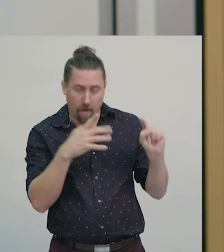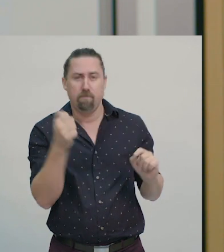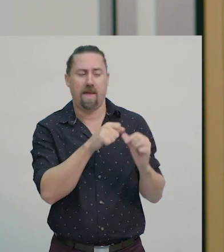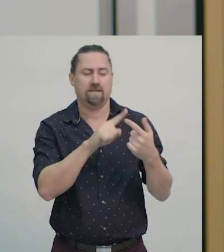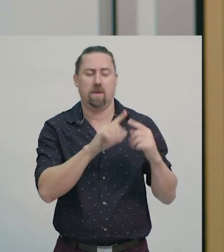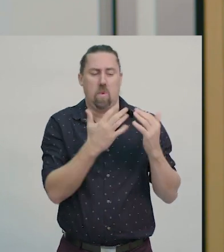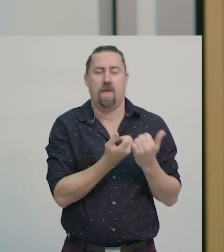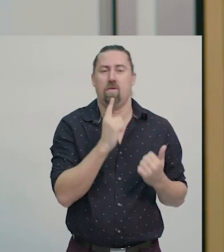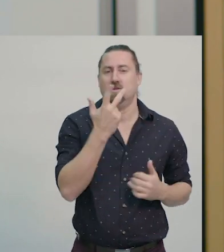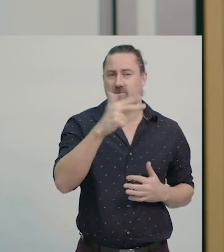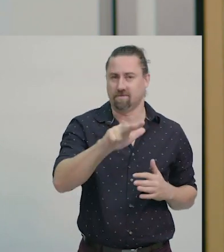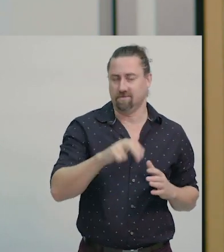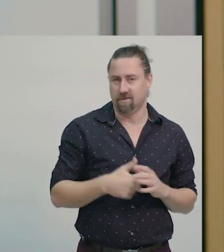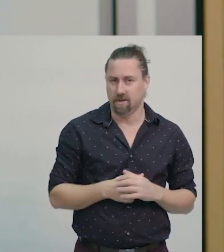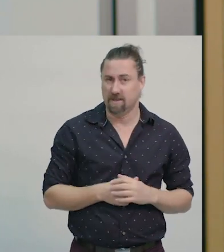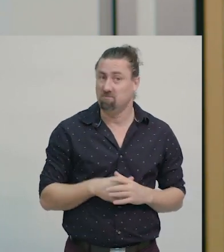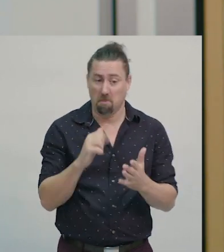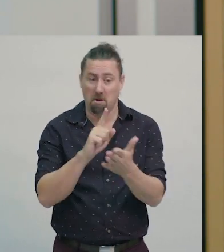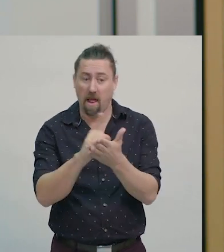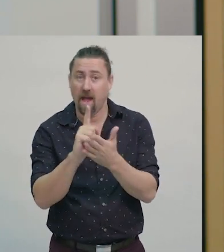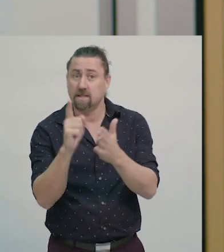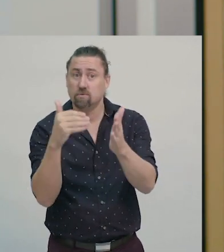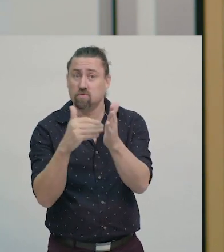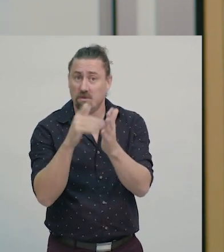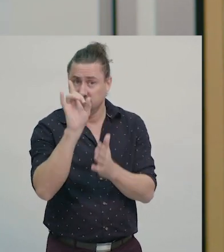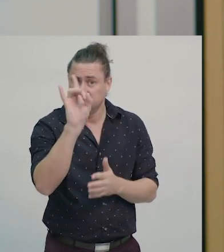Later on today, you might like to draw some intersecting lines.